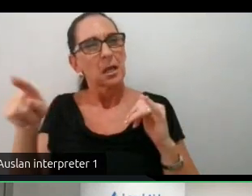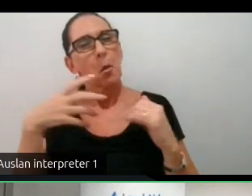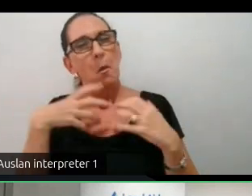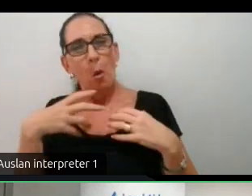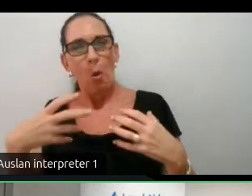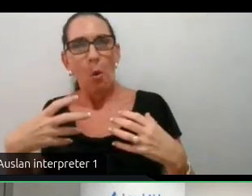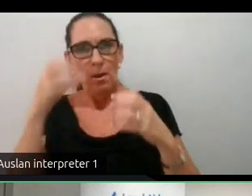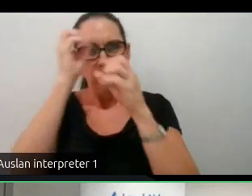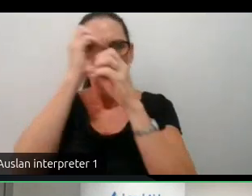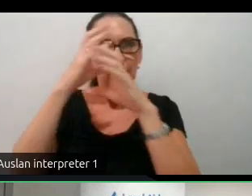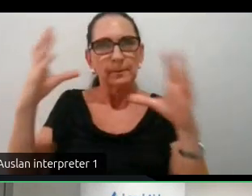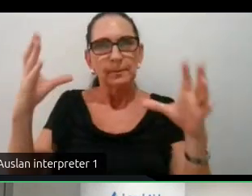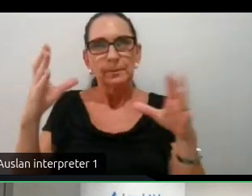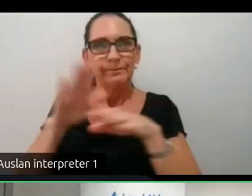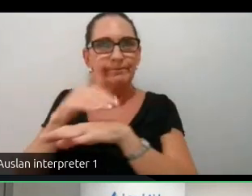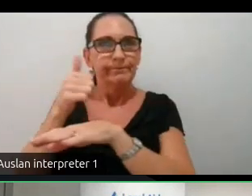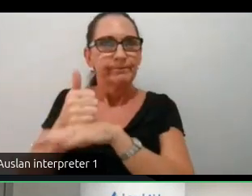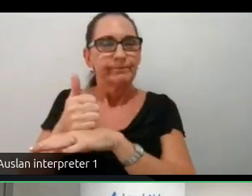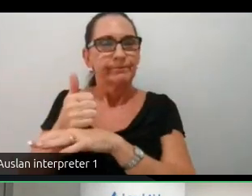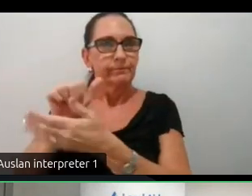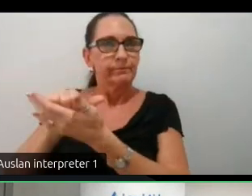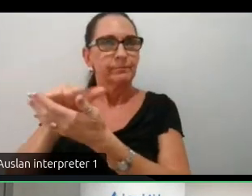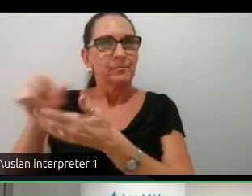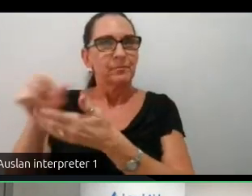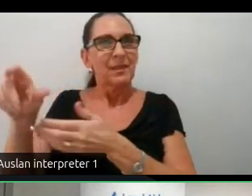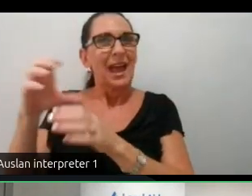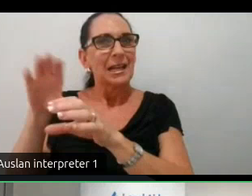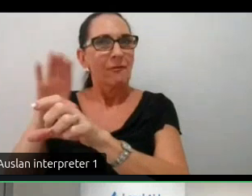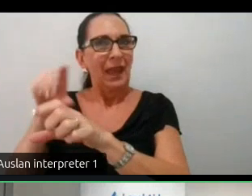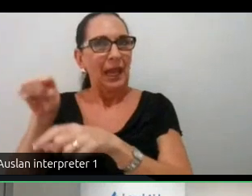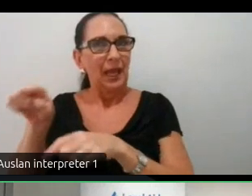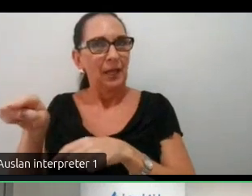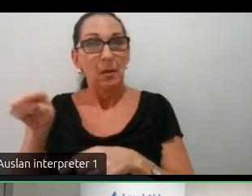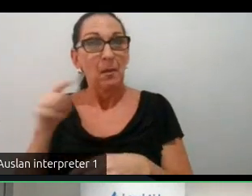more of an idea and they might already have their caravan set up for it. But people who we often see